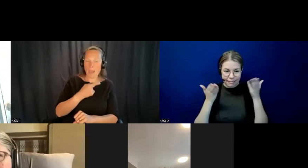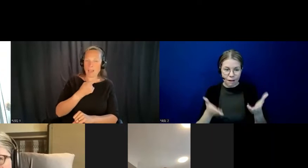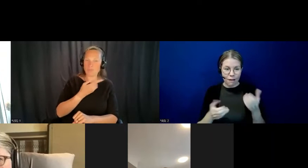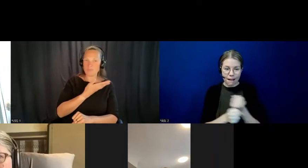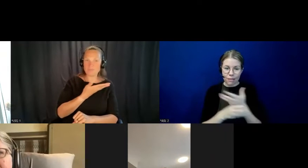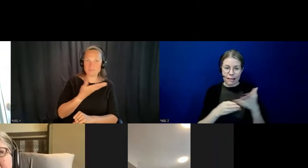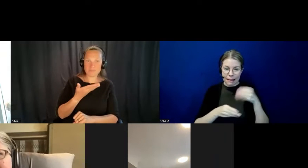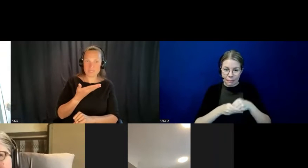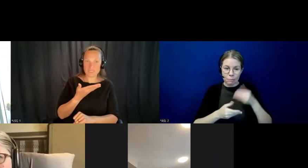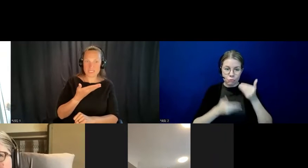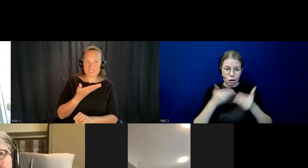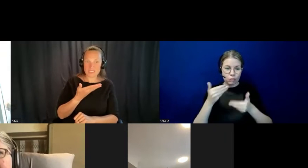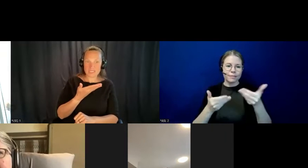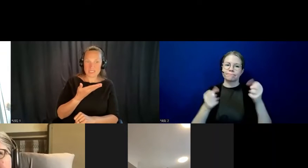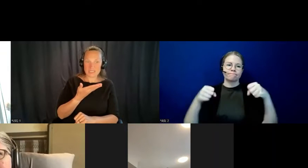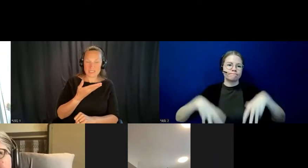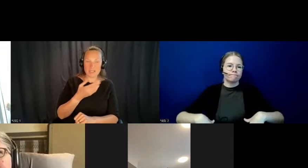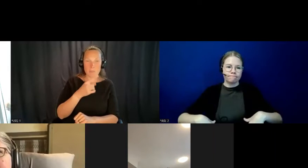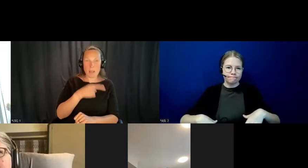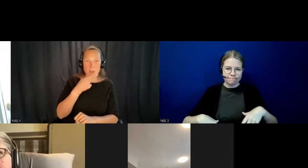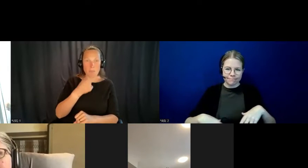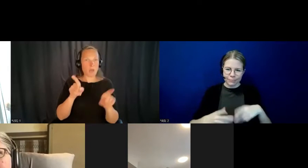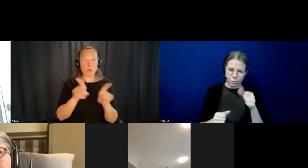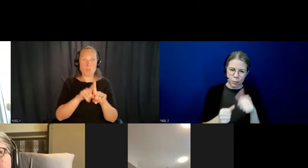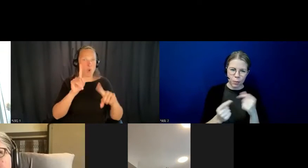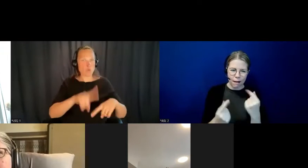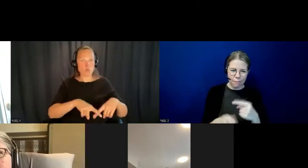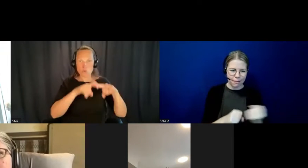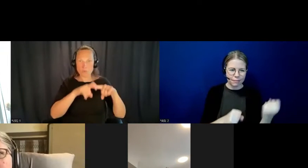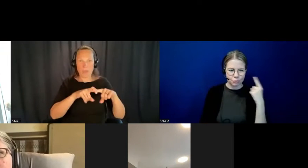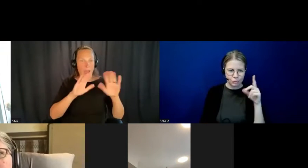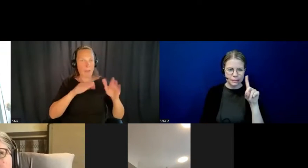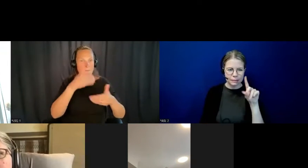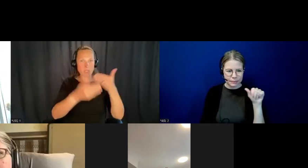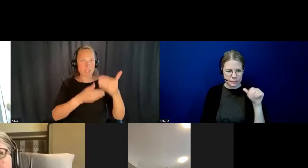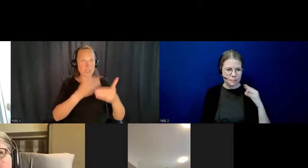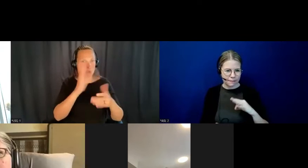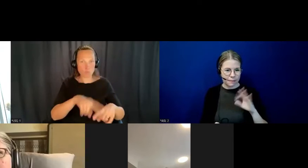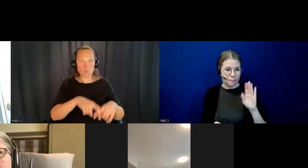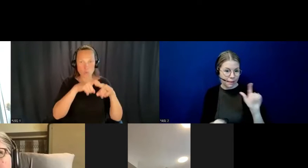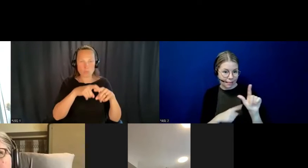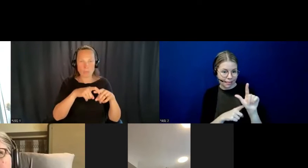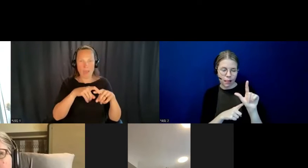WHAT HAPPENED TO LAST YEAR'S DISABILITY BENEFITS BILL. THERE IS A BETTER CHANCE OF